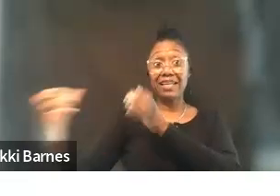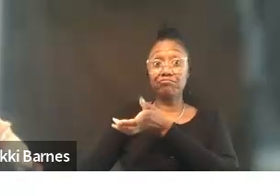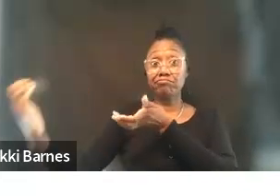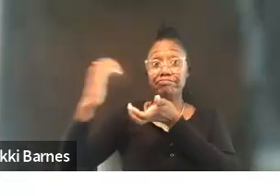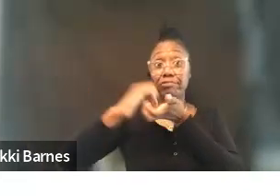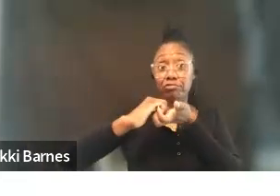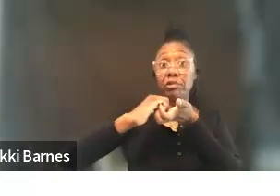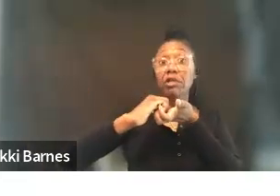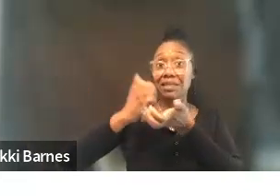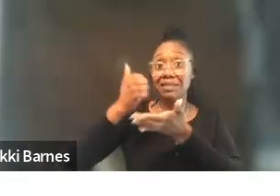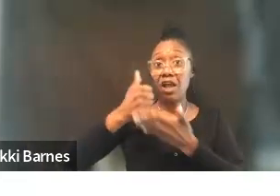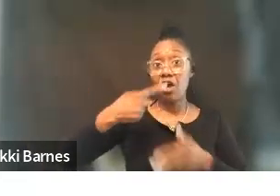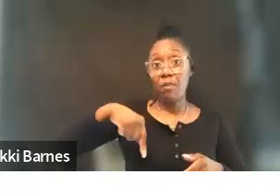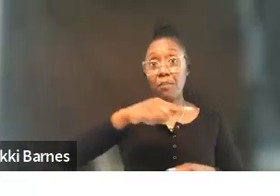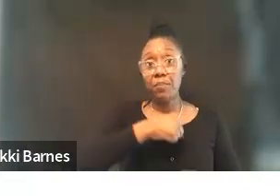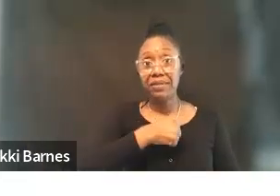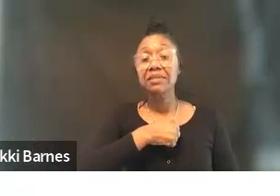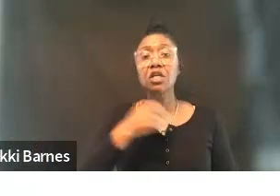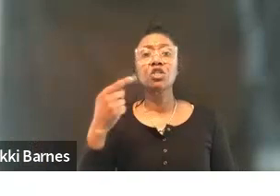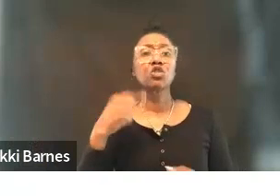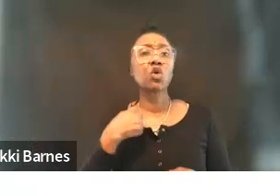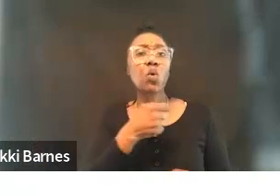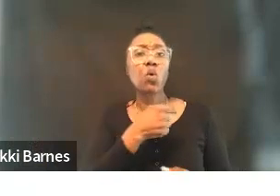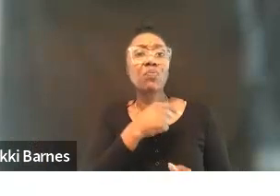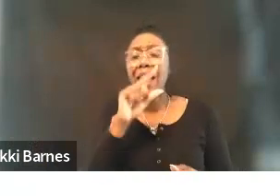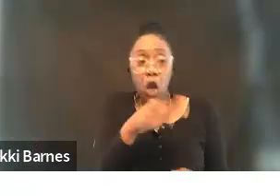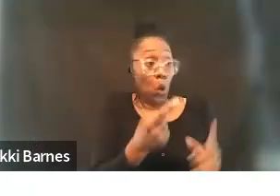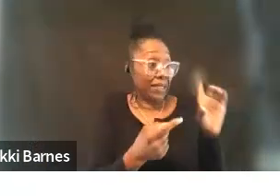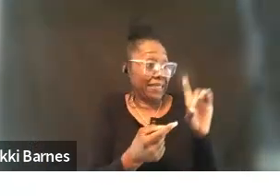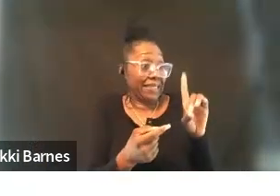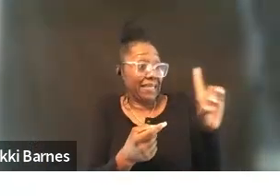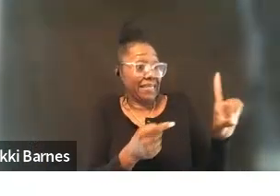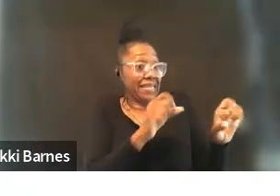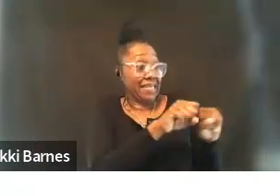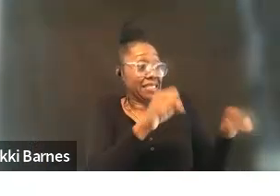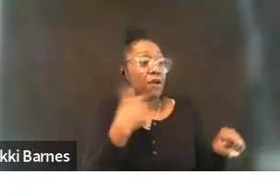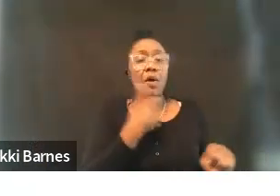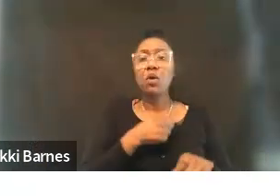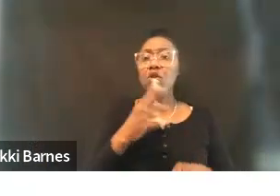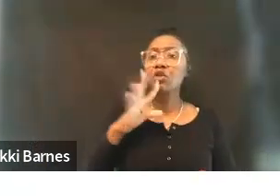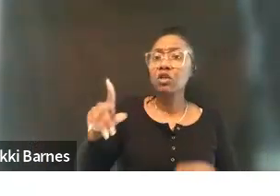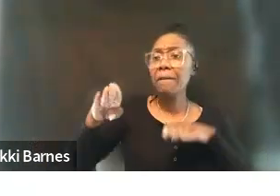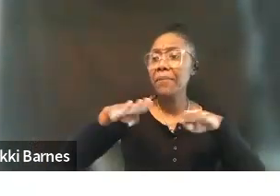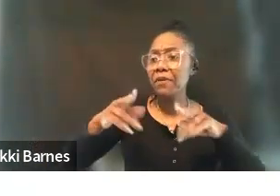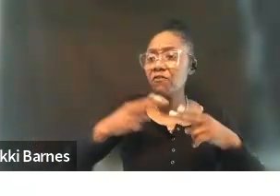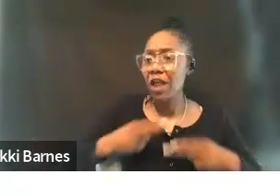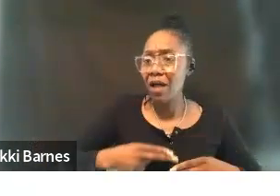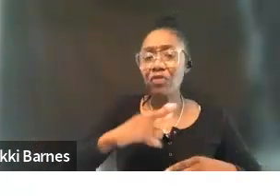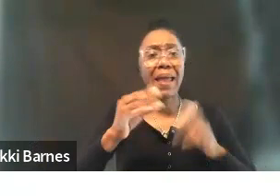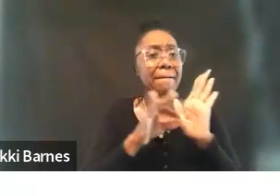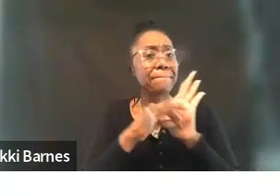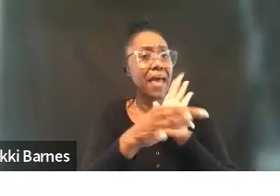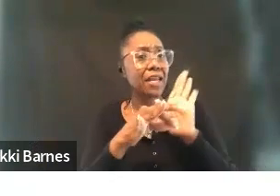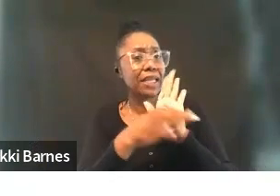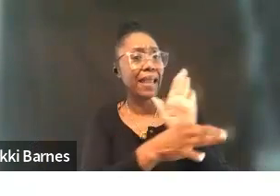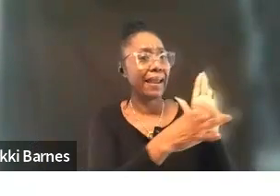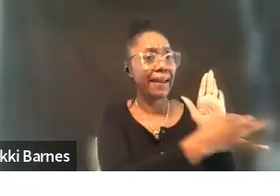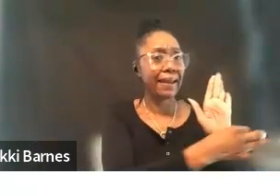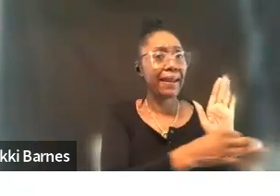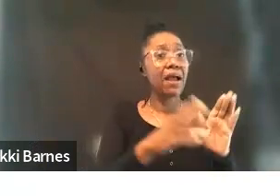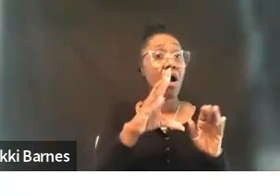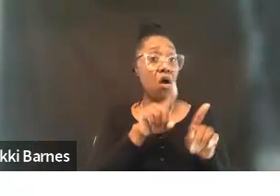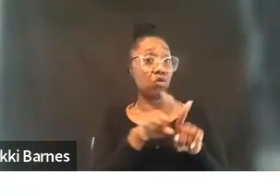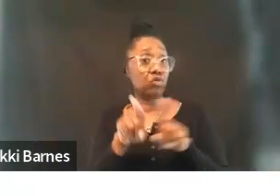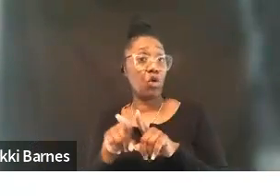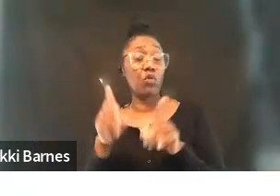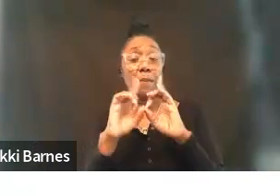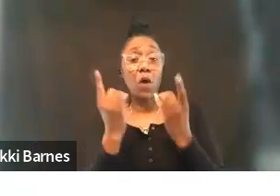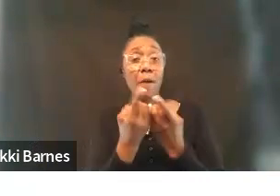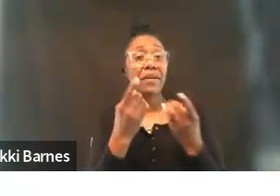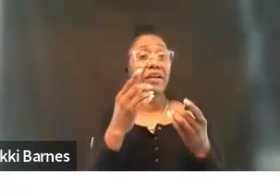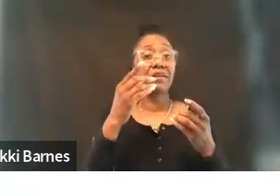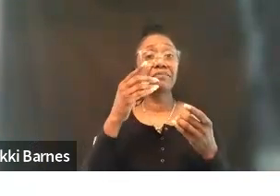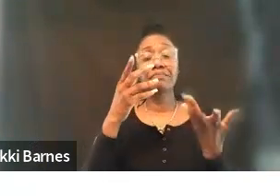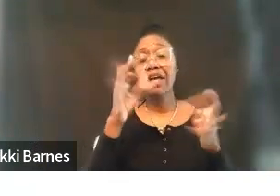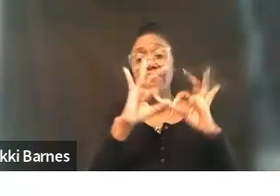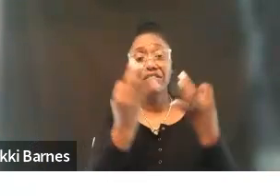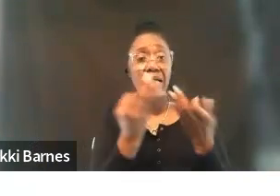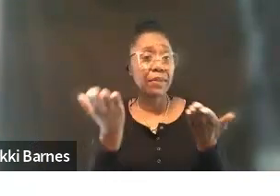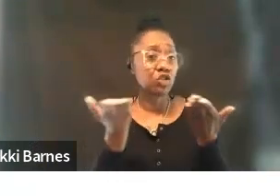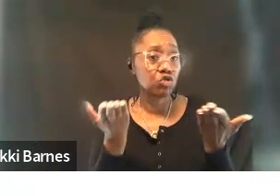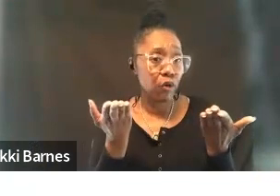And so we needed to be talking to our colleagues in the Office of Behavioral Health and Medicaid, our colleagues in, the Department of Child and Family Services, the Department of Education, etc.